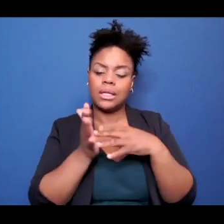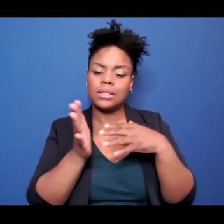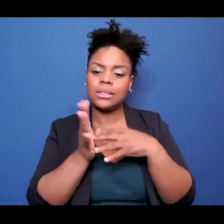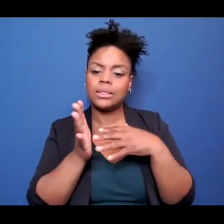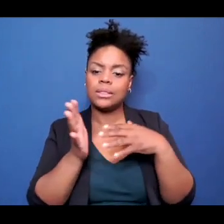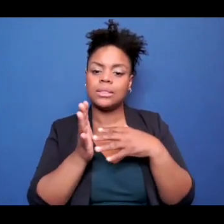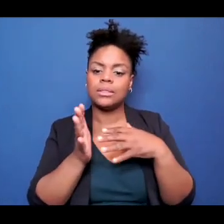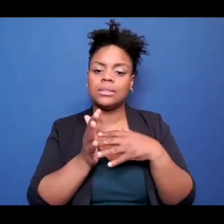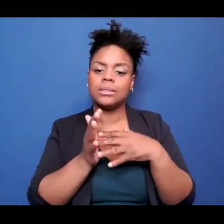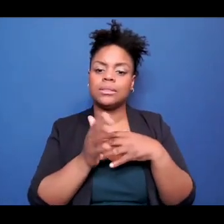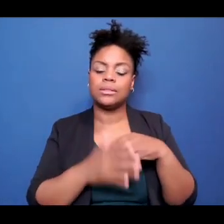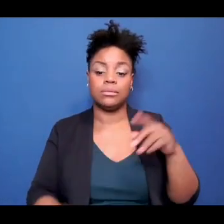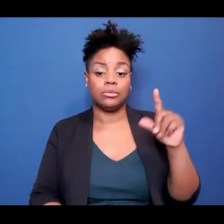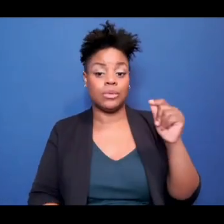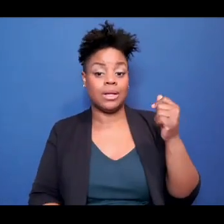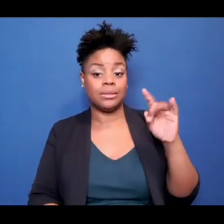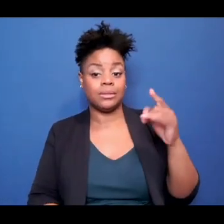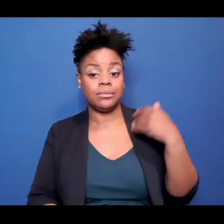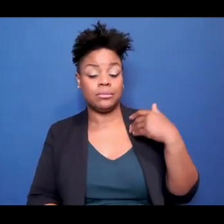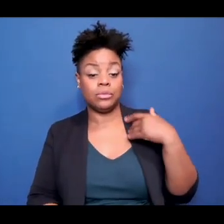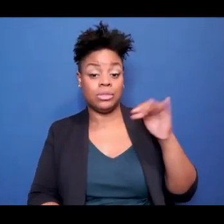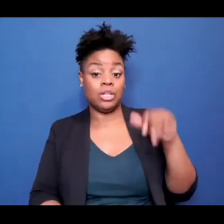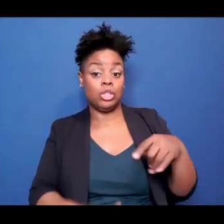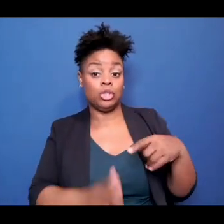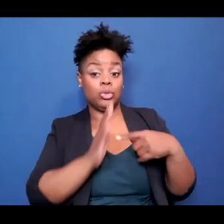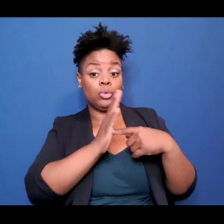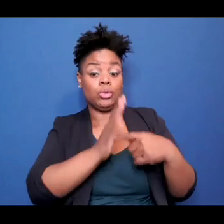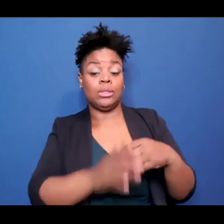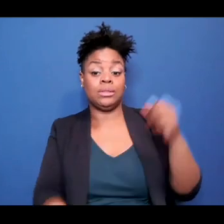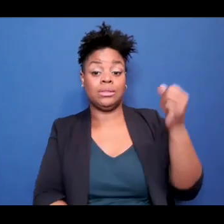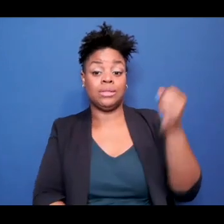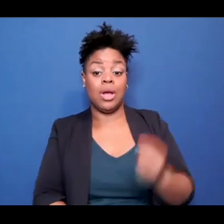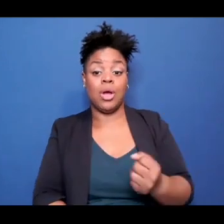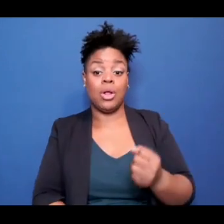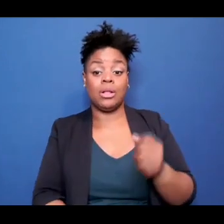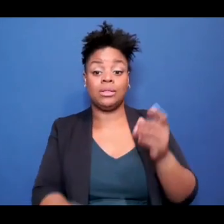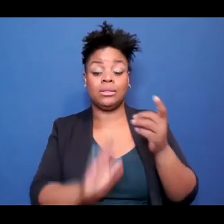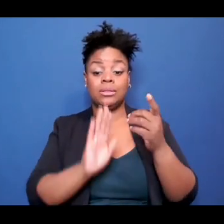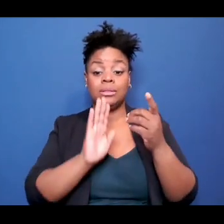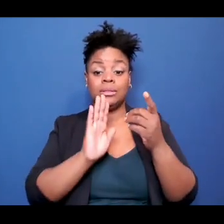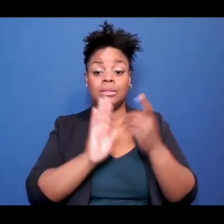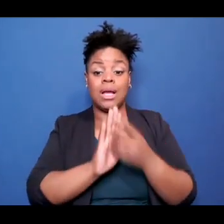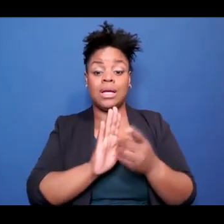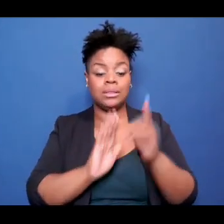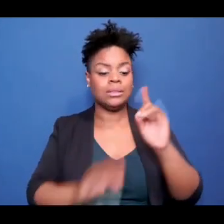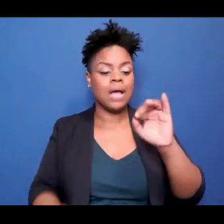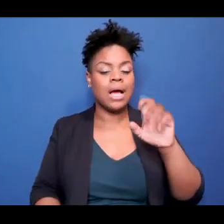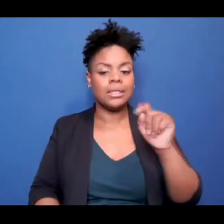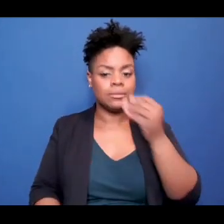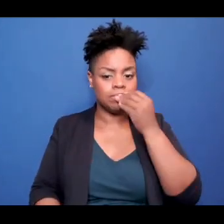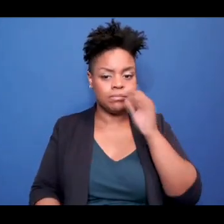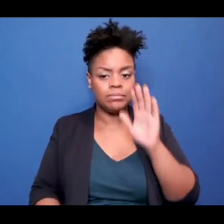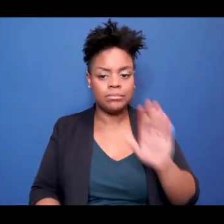AT THE UNIVERSITY OF ALABAMA THAT WAS PUBLISHED IN JAMA WHICH REPORTED THAT CONSUMING A SO-CALLED SOUTHERN DIET WAS